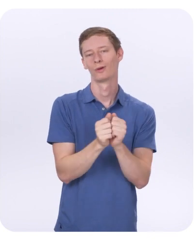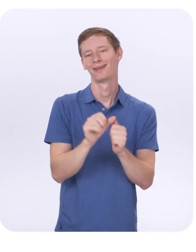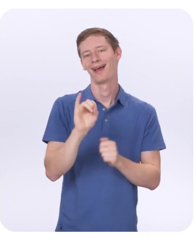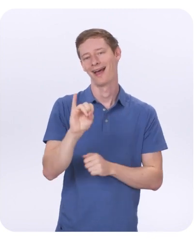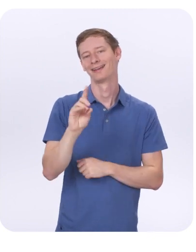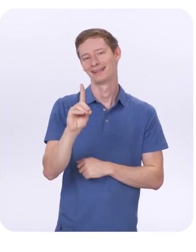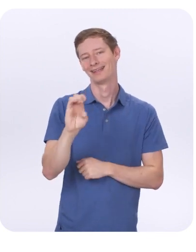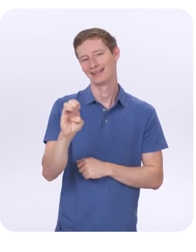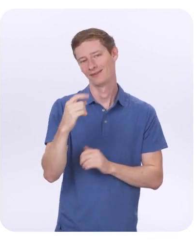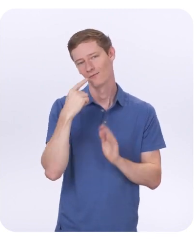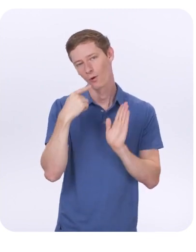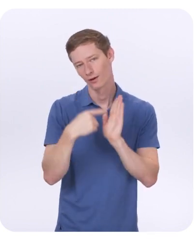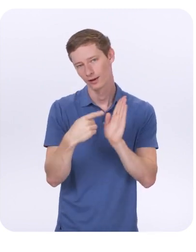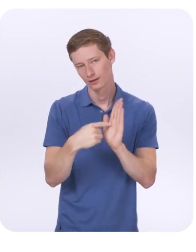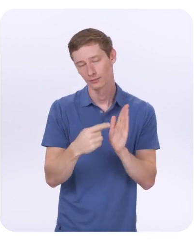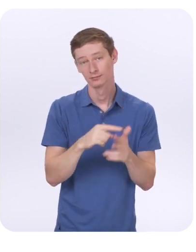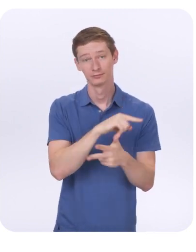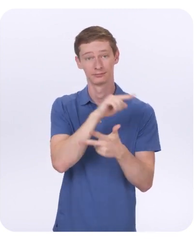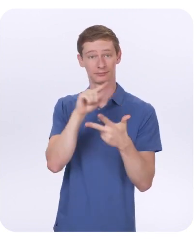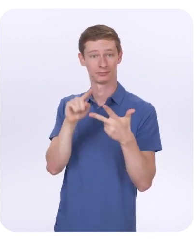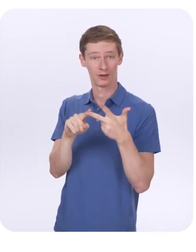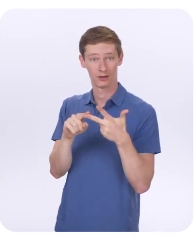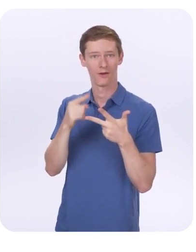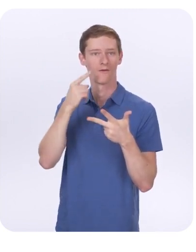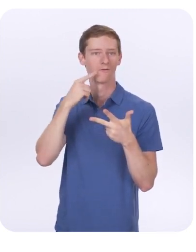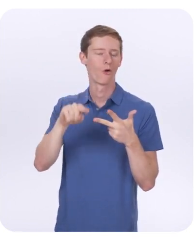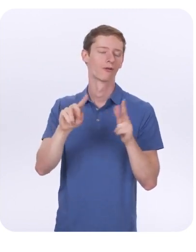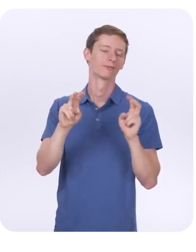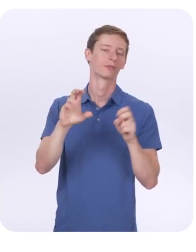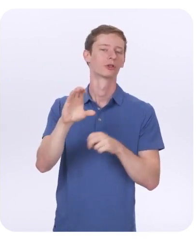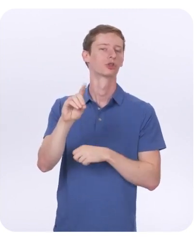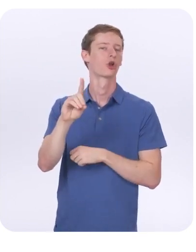All the Code Llama models are released with a license allowing for both research